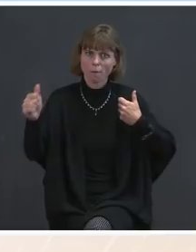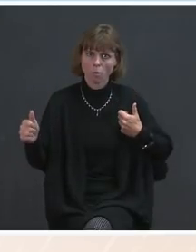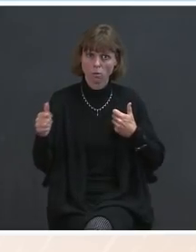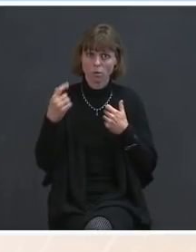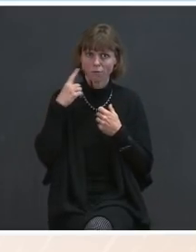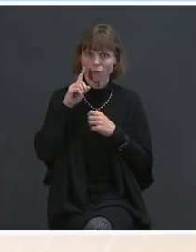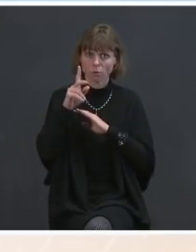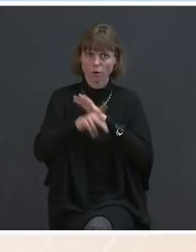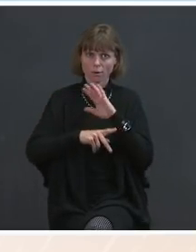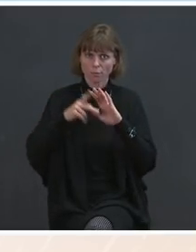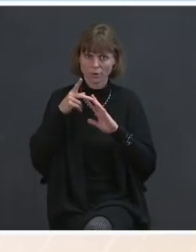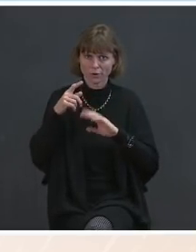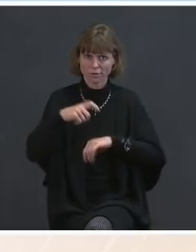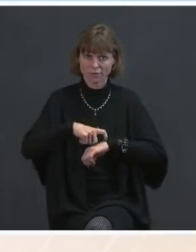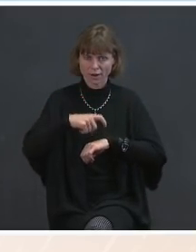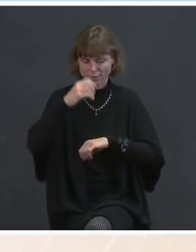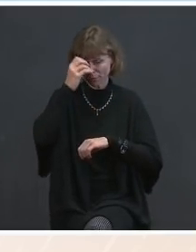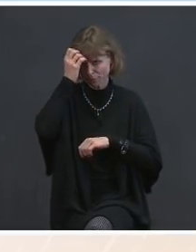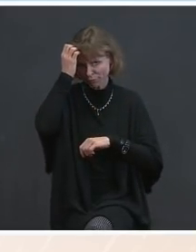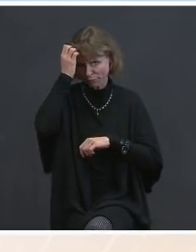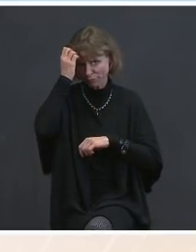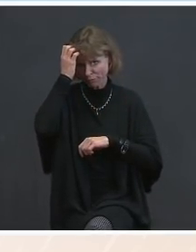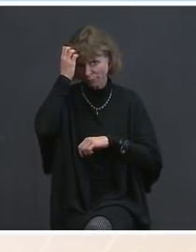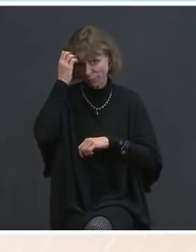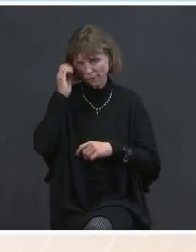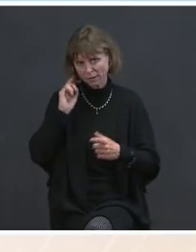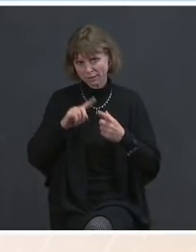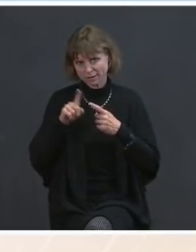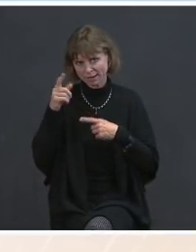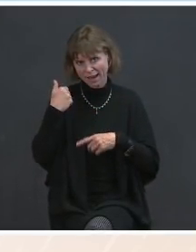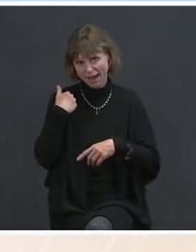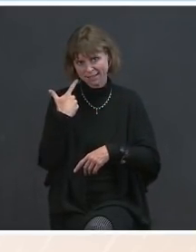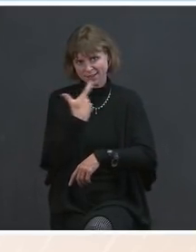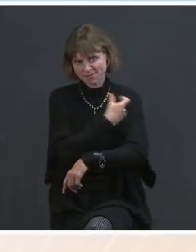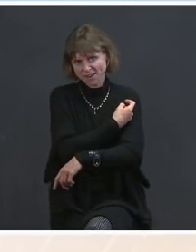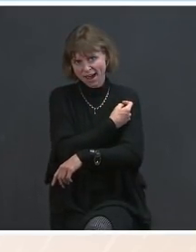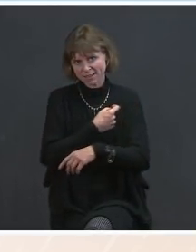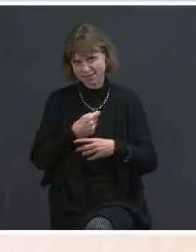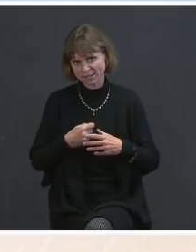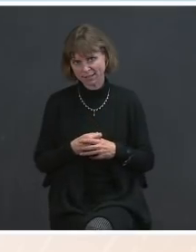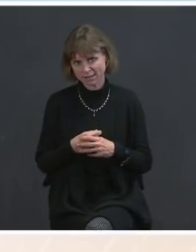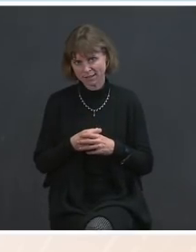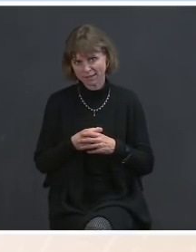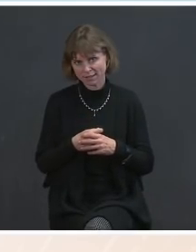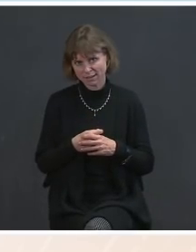until he has his vaccine. Let me see if I have a timeline for him.